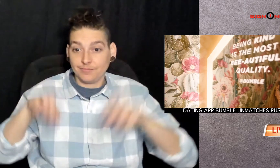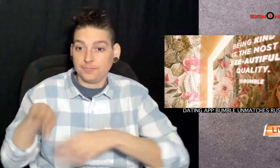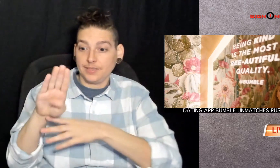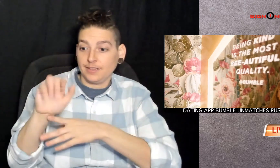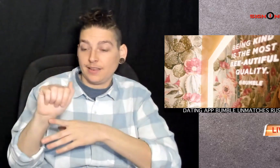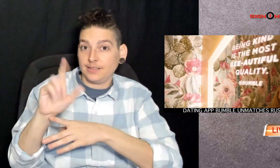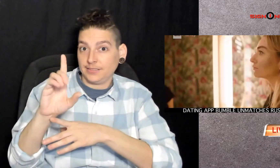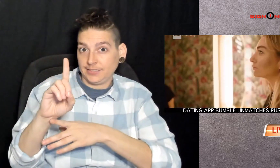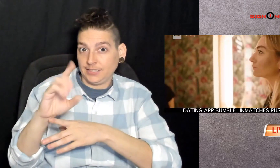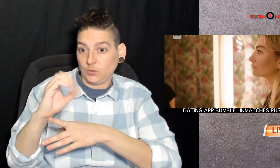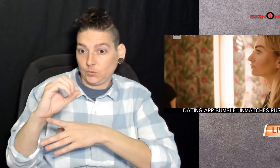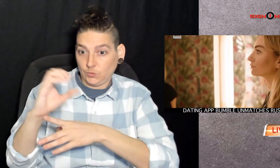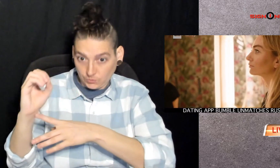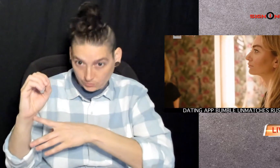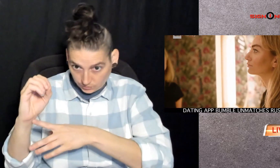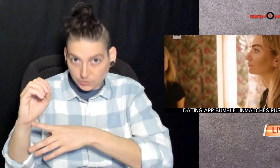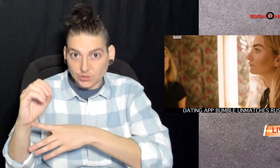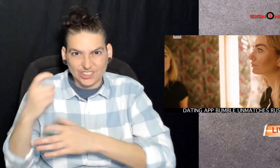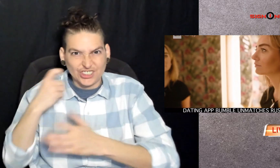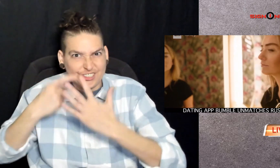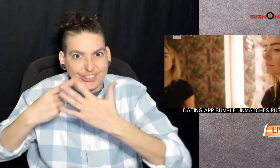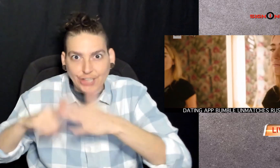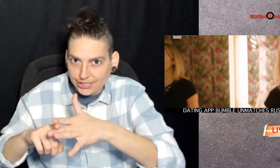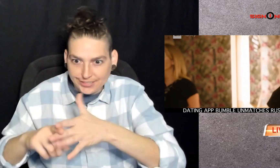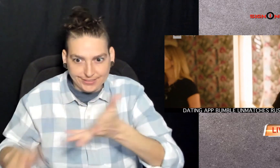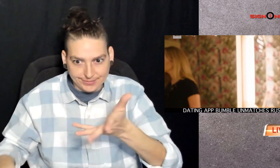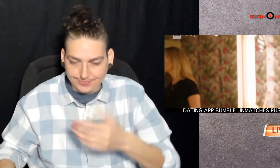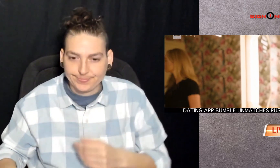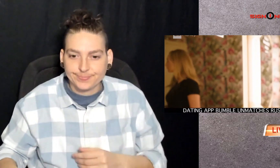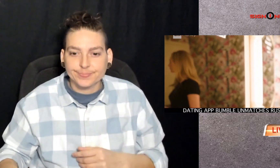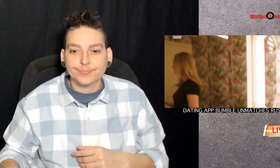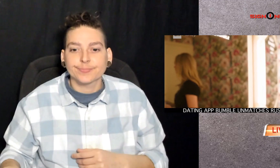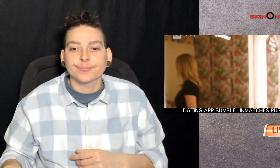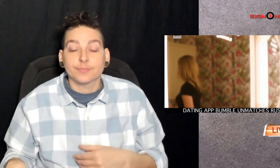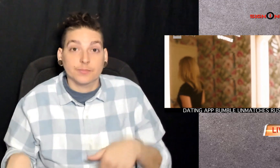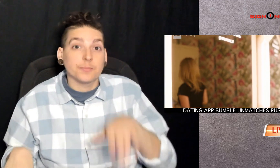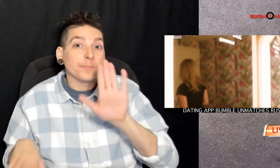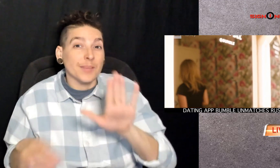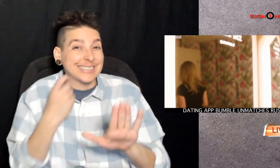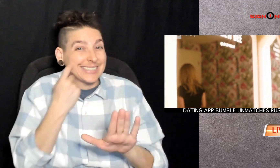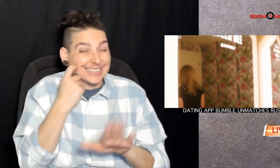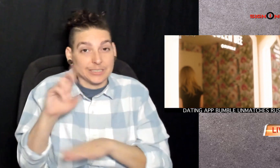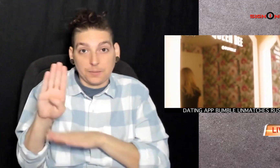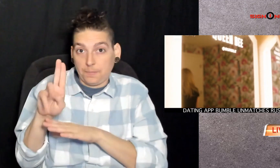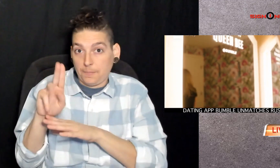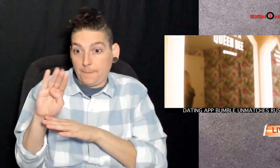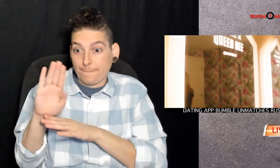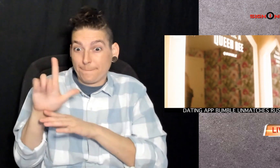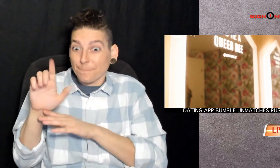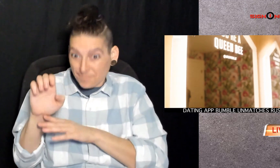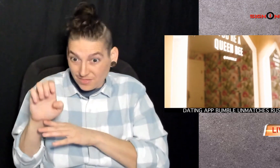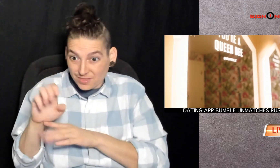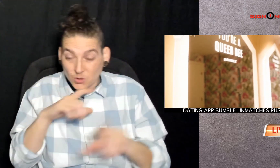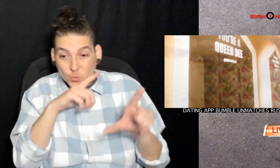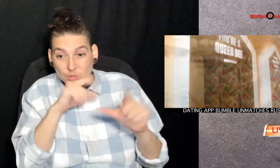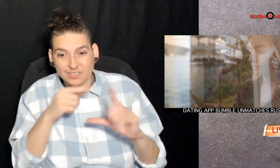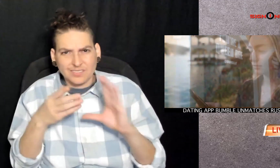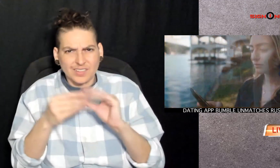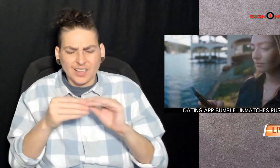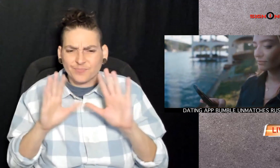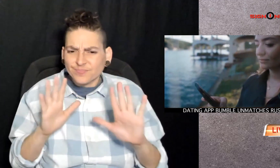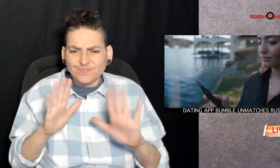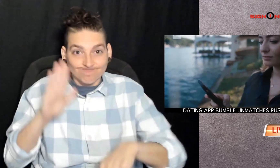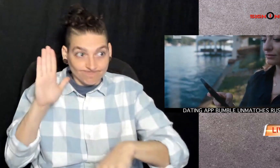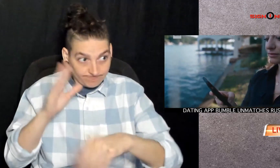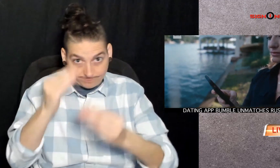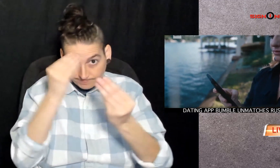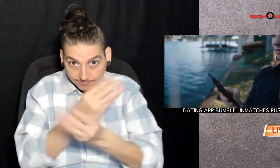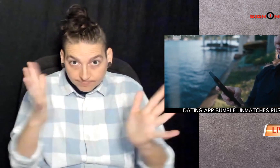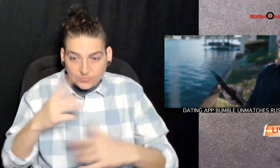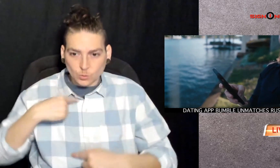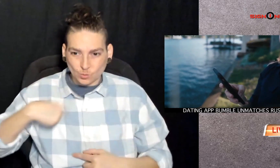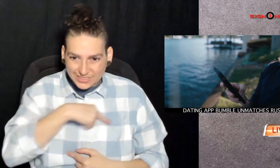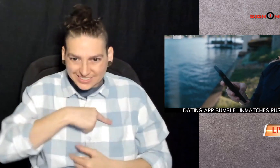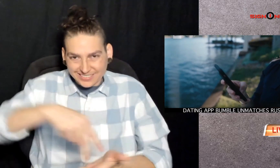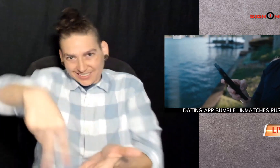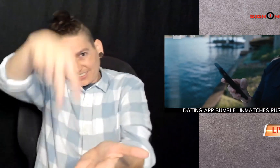badoo to get started but a recent bumble tweet says we stand with